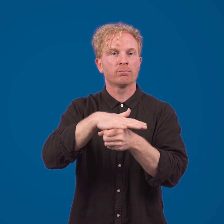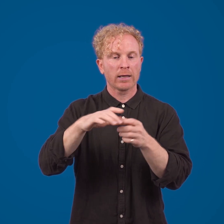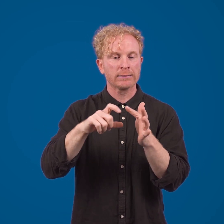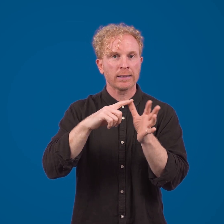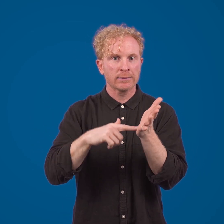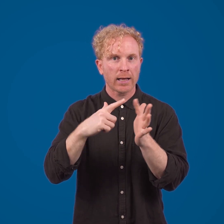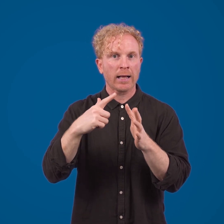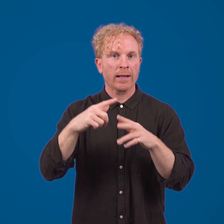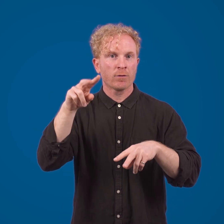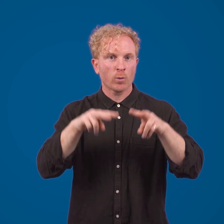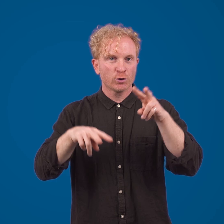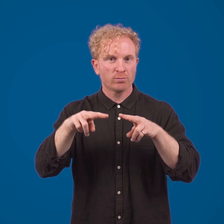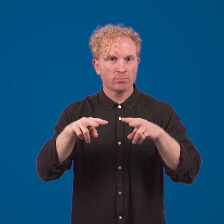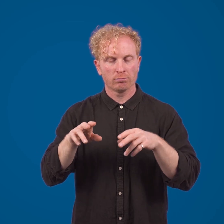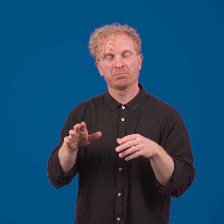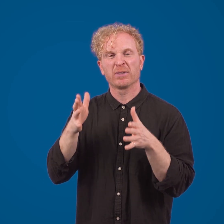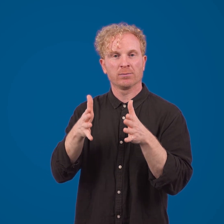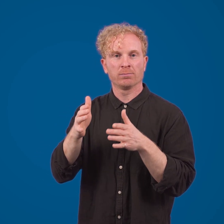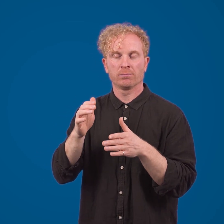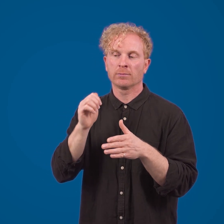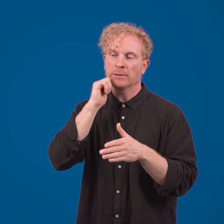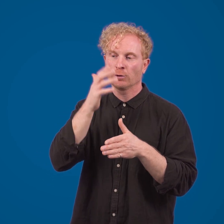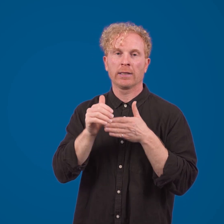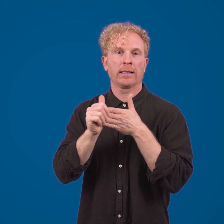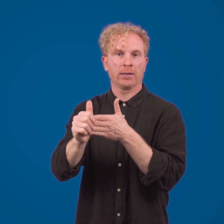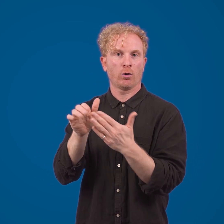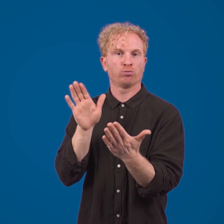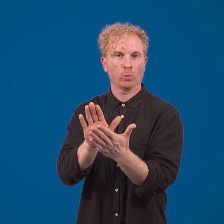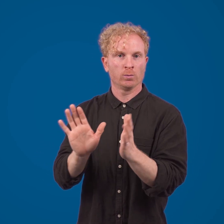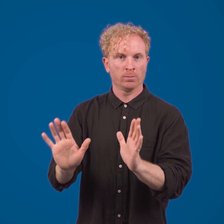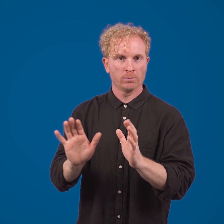in the fields of data and evaluation (Indigenous led approach),